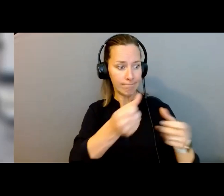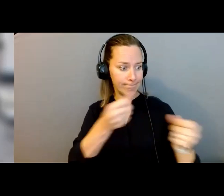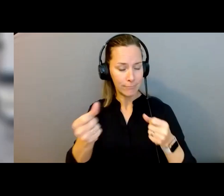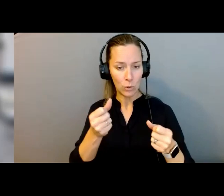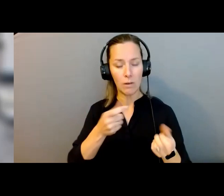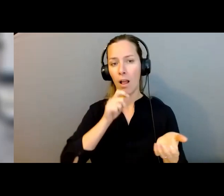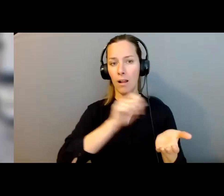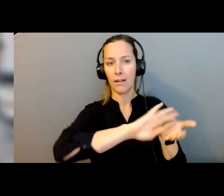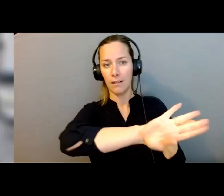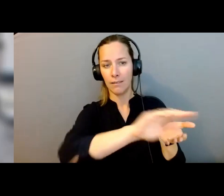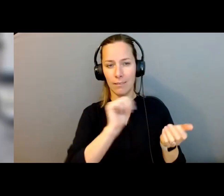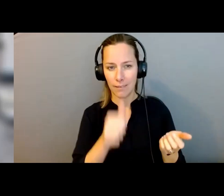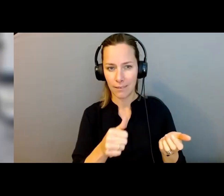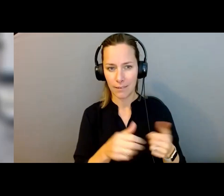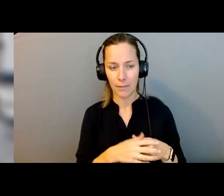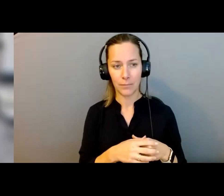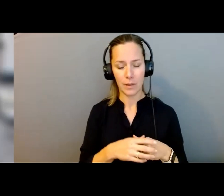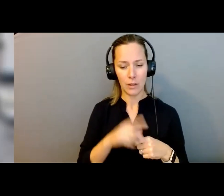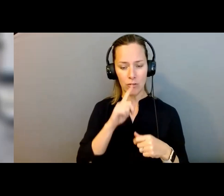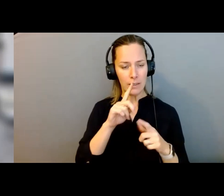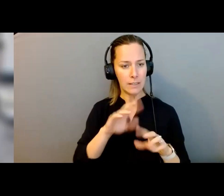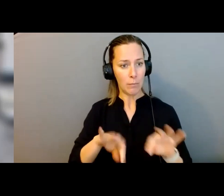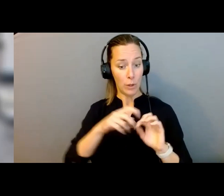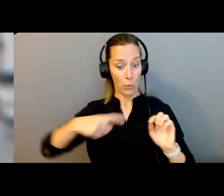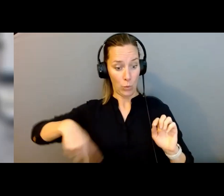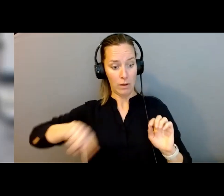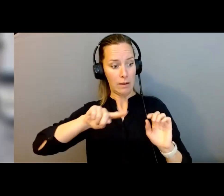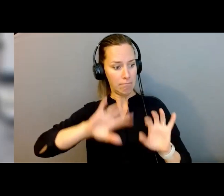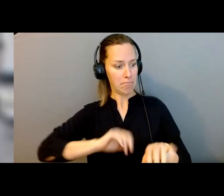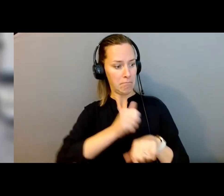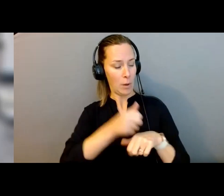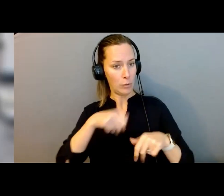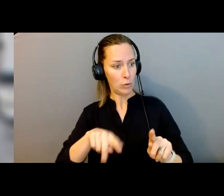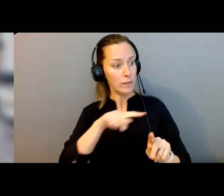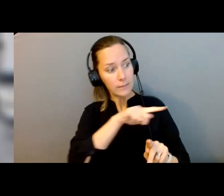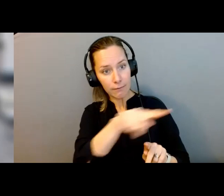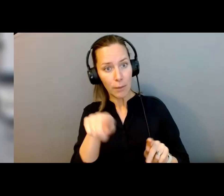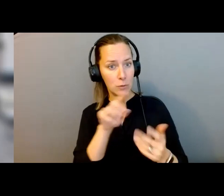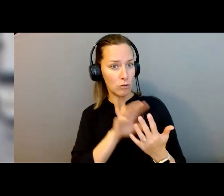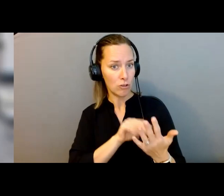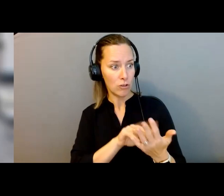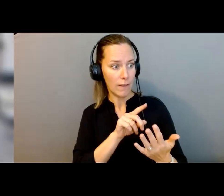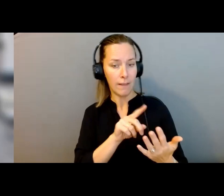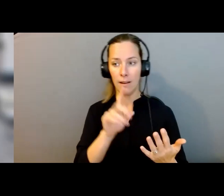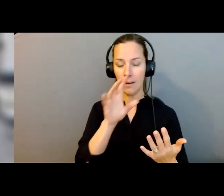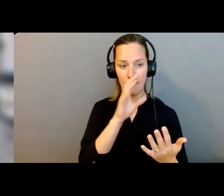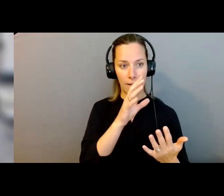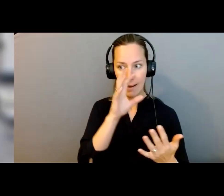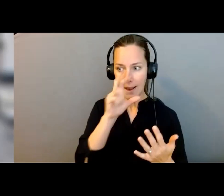ensure we're creating opportunities for people to learn and be engaged and to be able to go